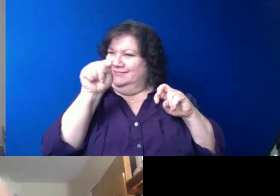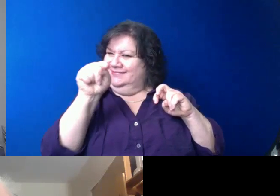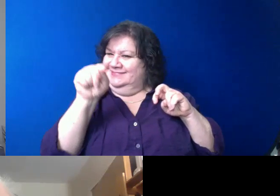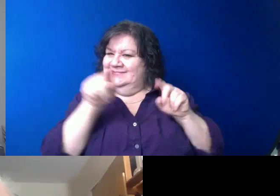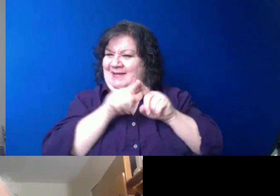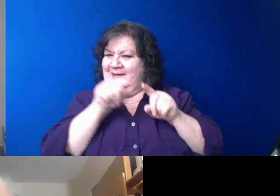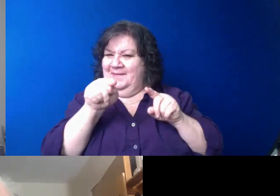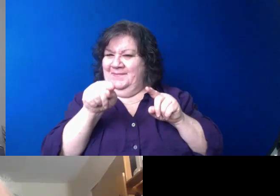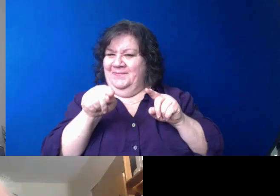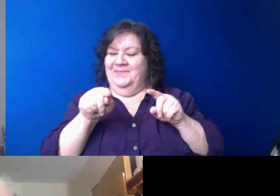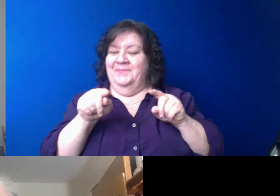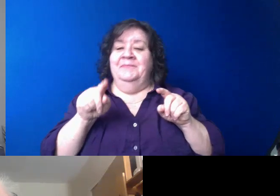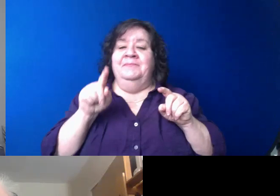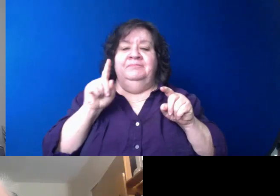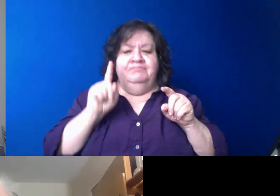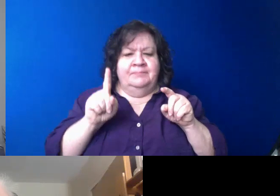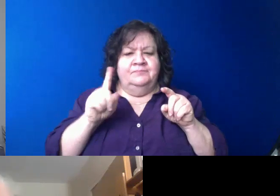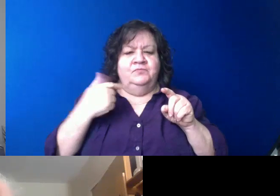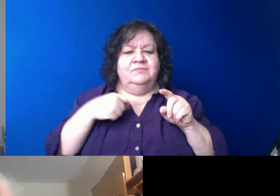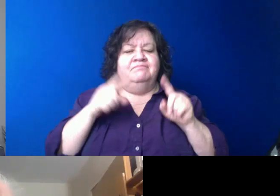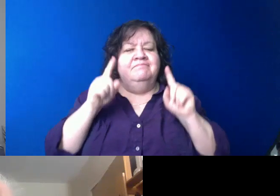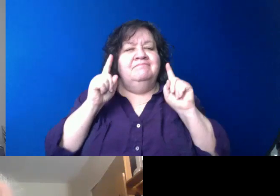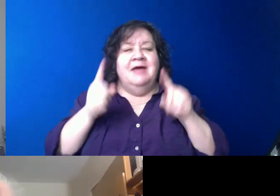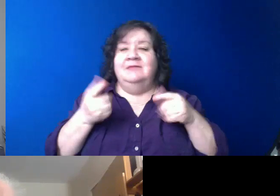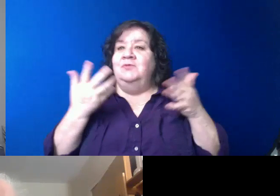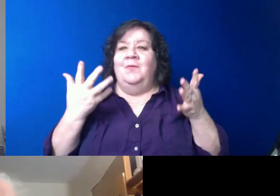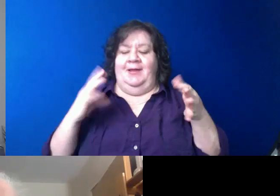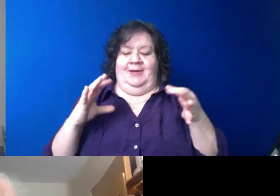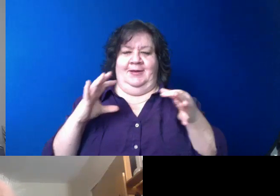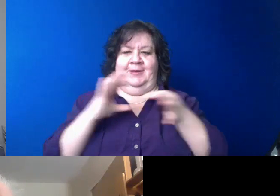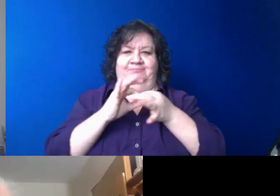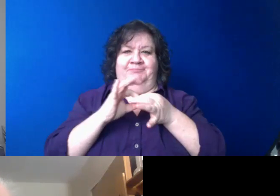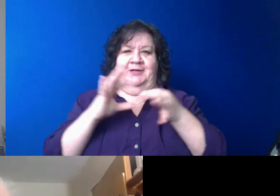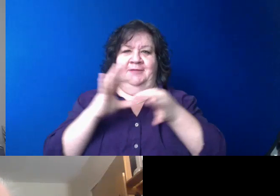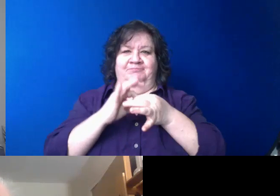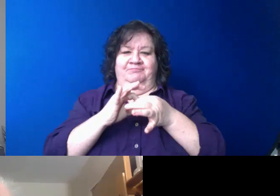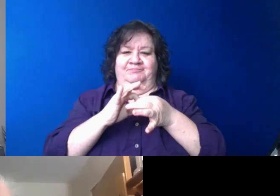know about how to bring visibility because well i think you know there's good practices and there's